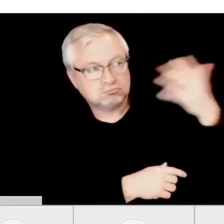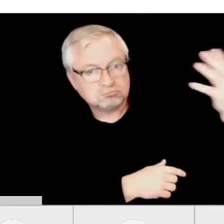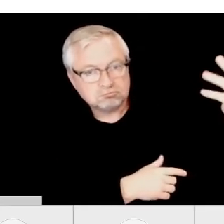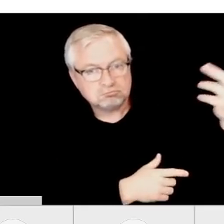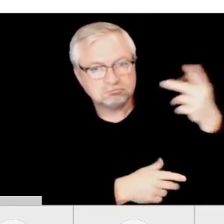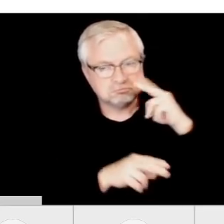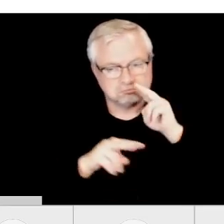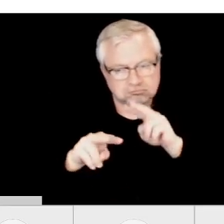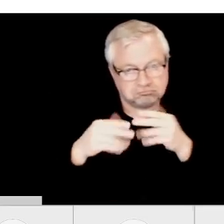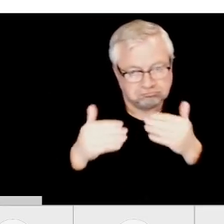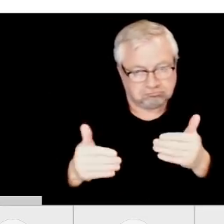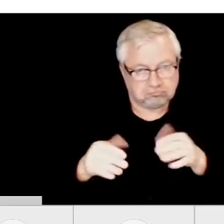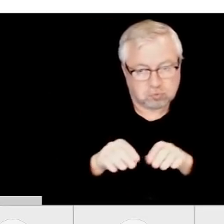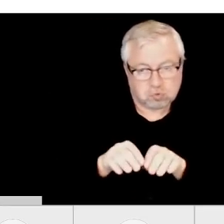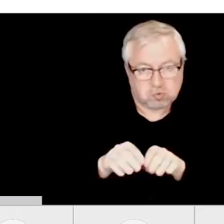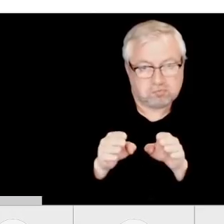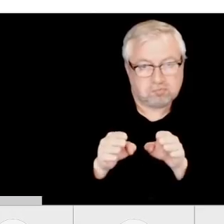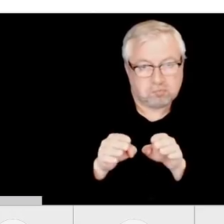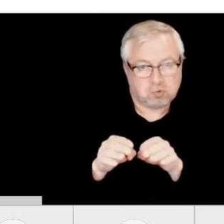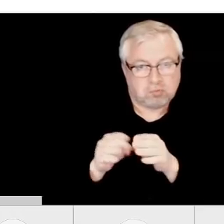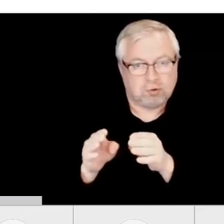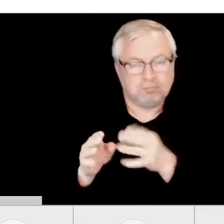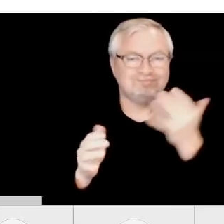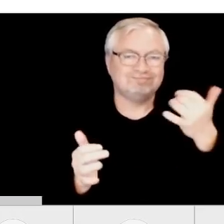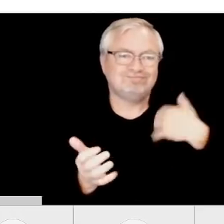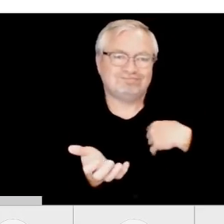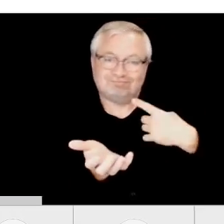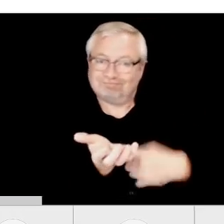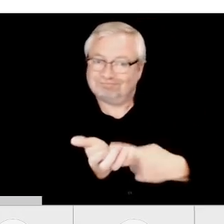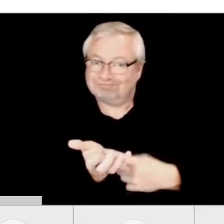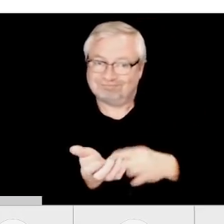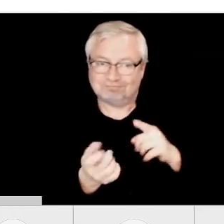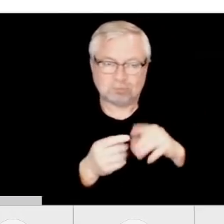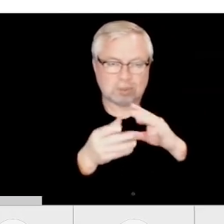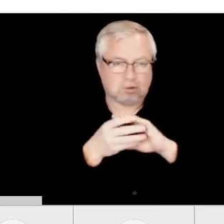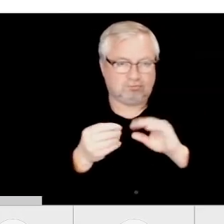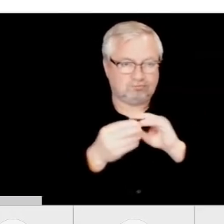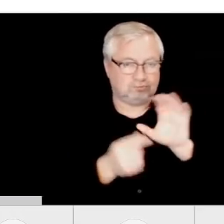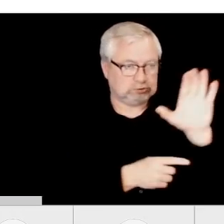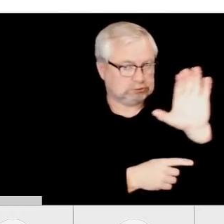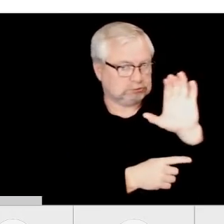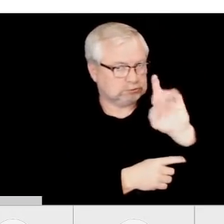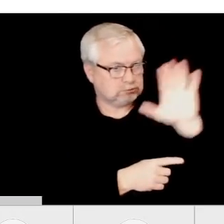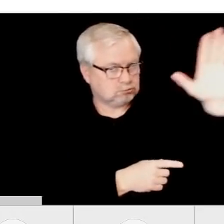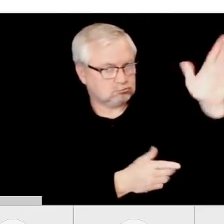Under this scenario, the CDC suggests that states may not wish to open up